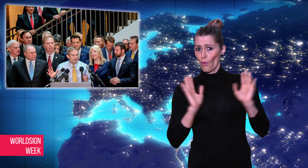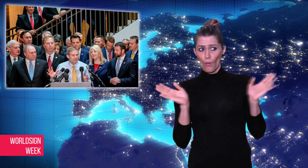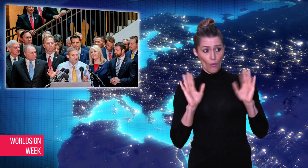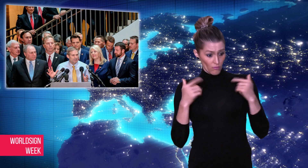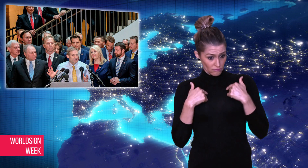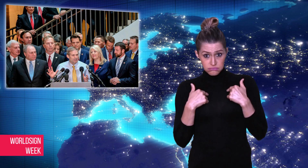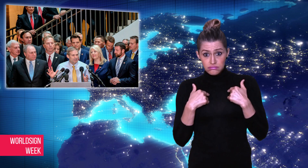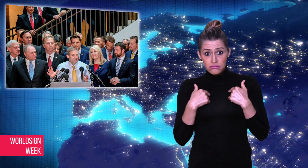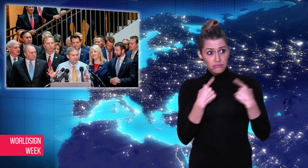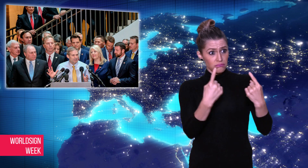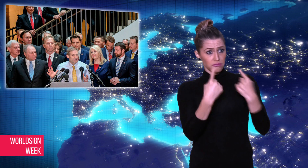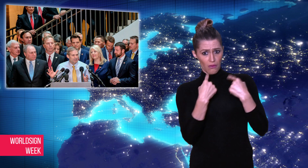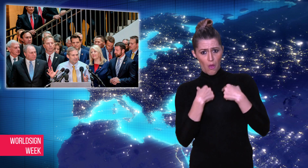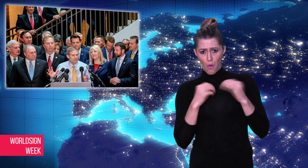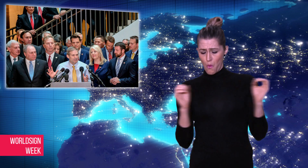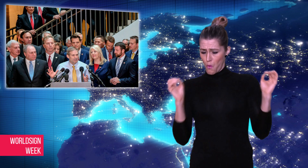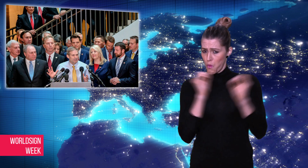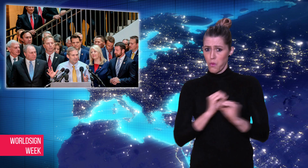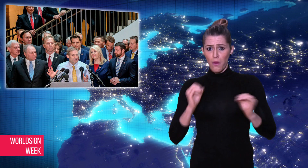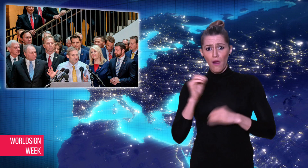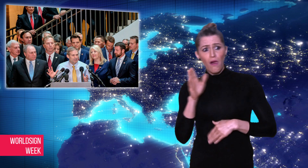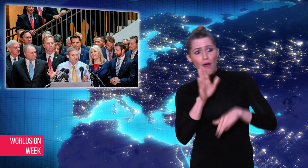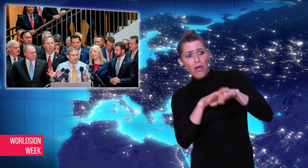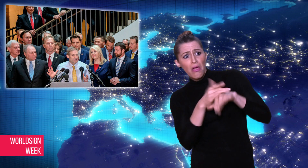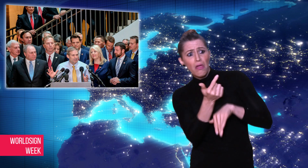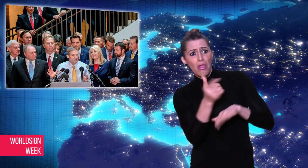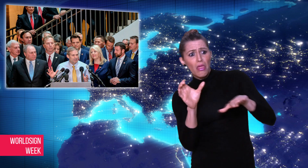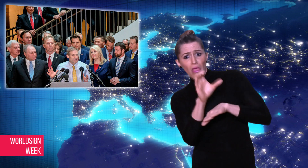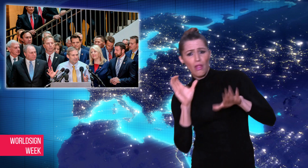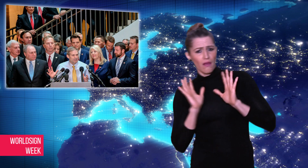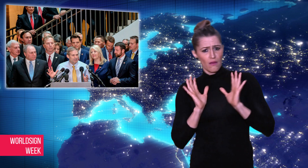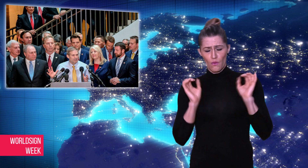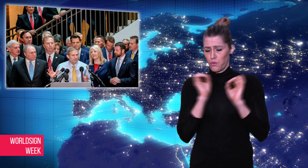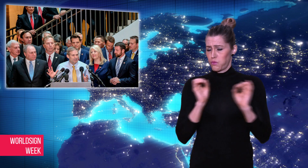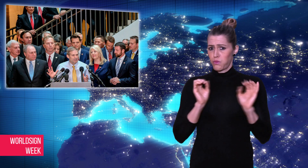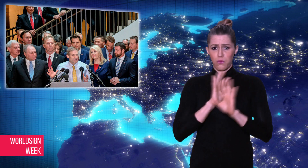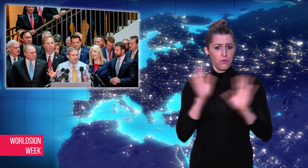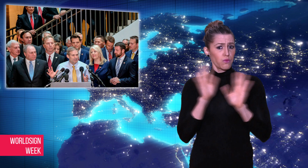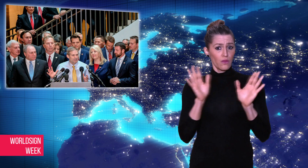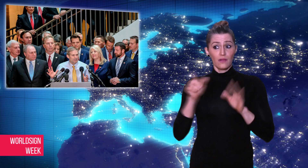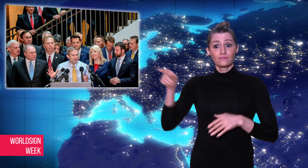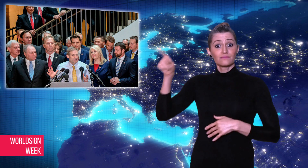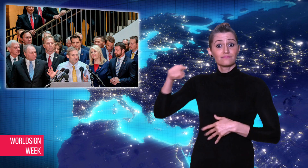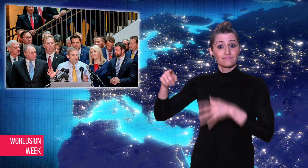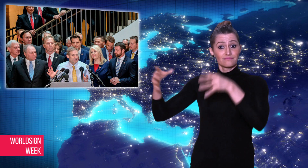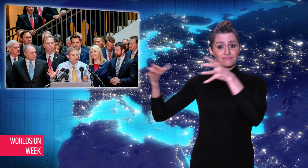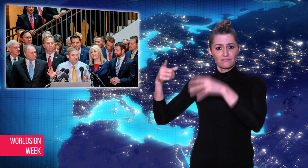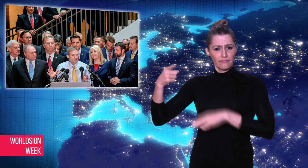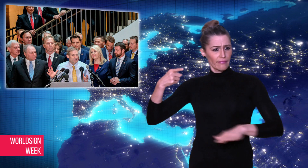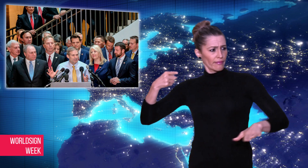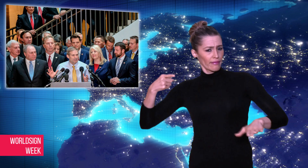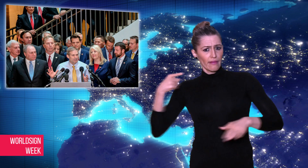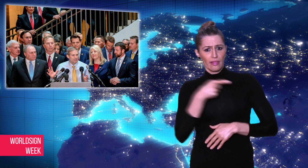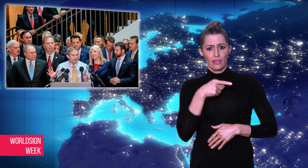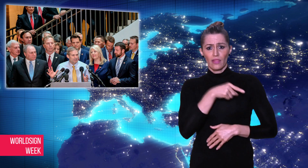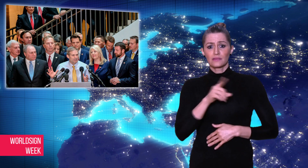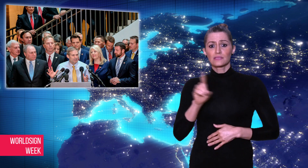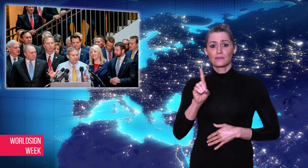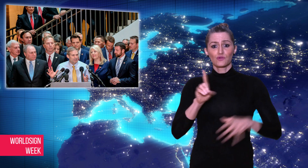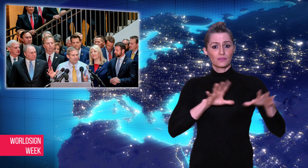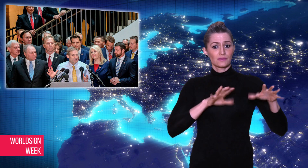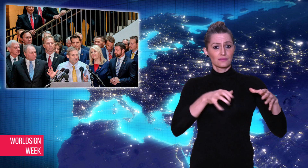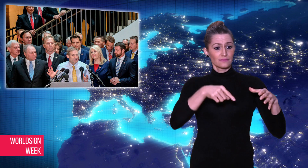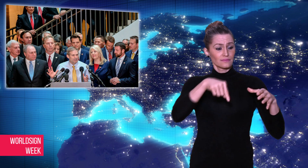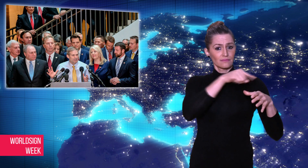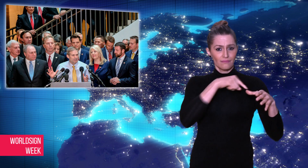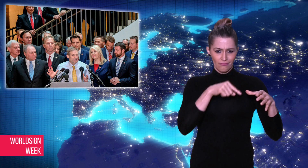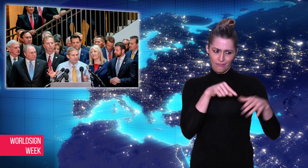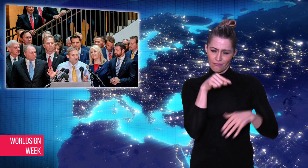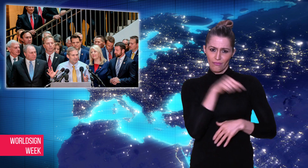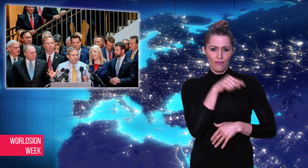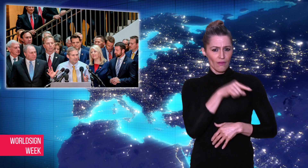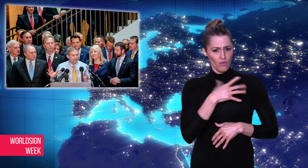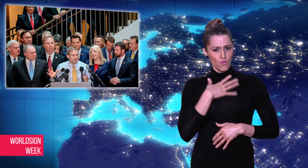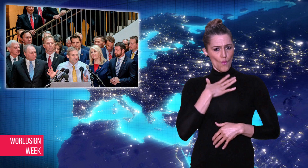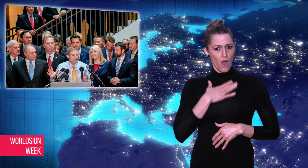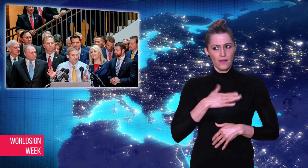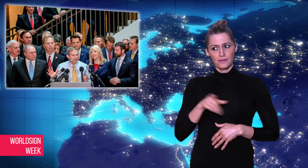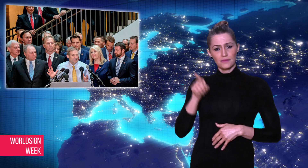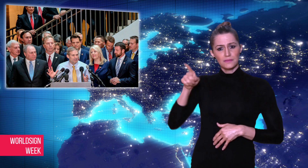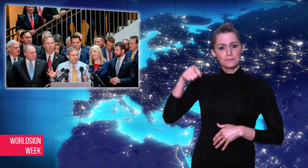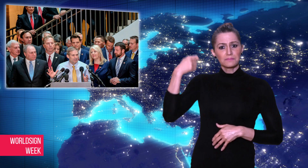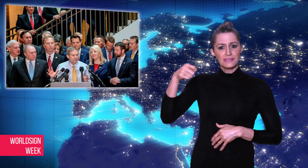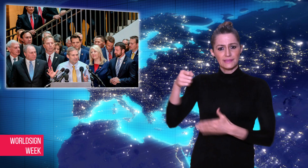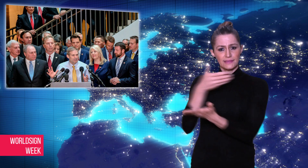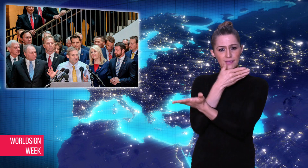to deny the allegations, and accuse the Democrats of